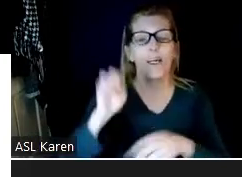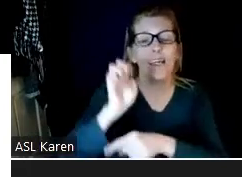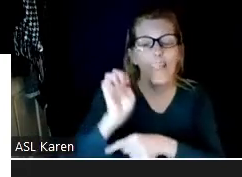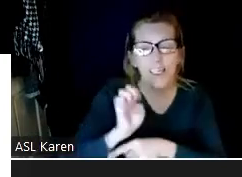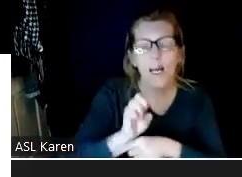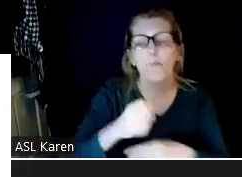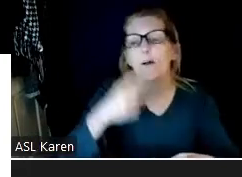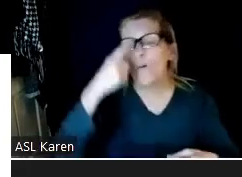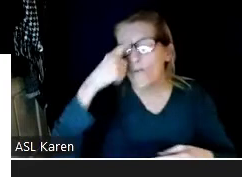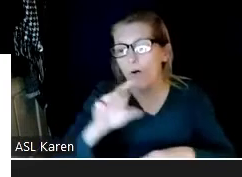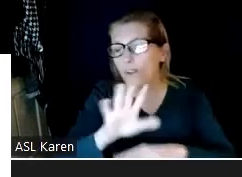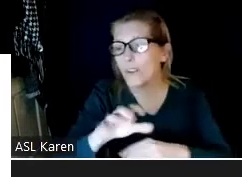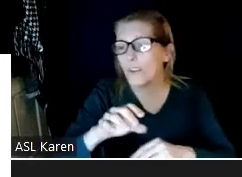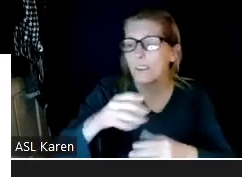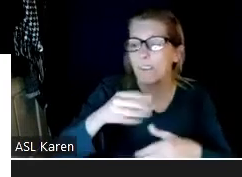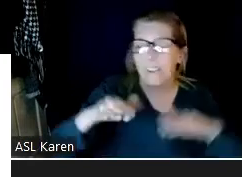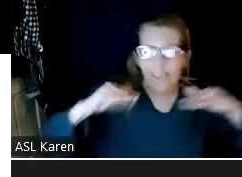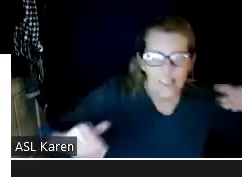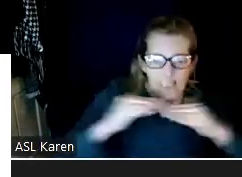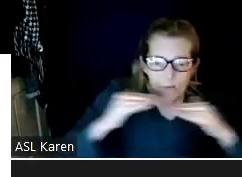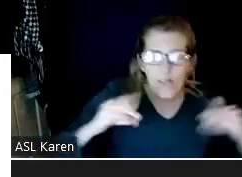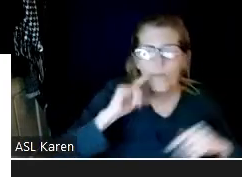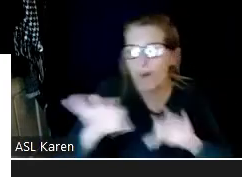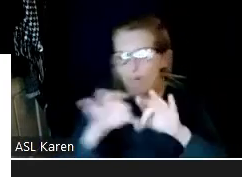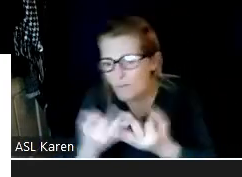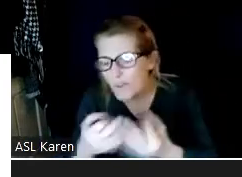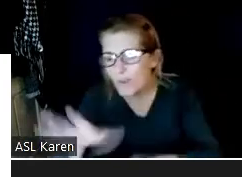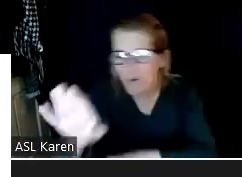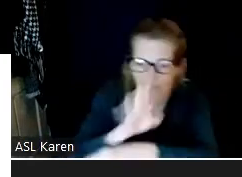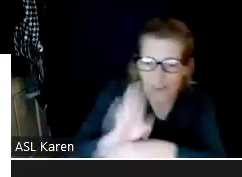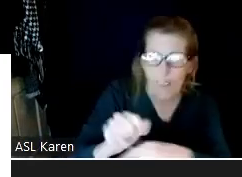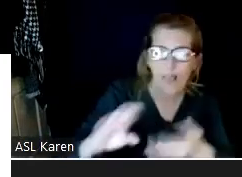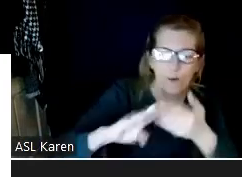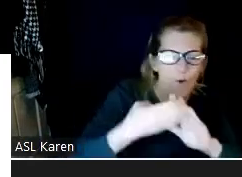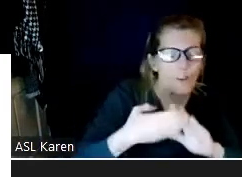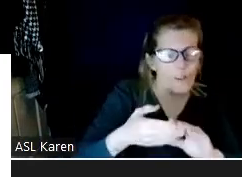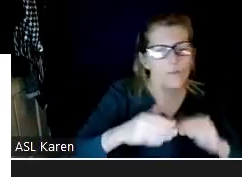for Oregon workers, their families, their businesses and communities during times of